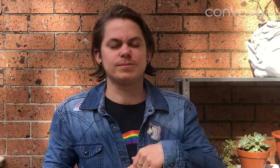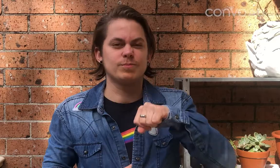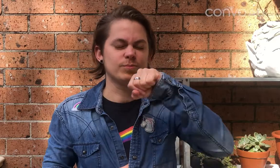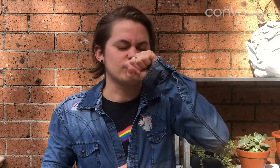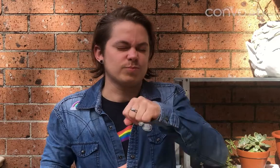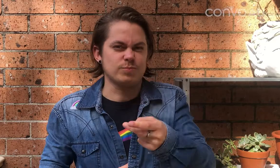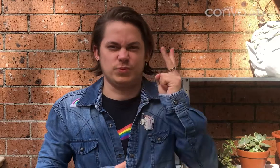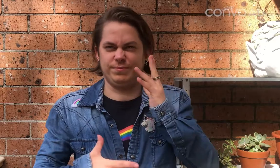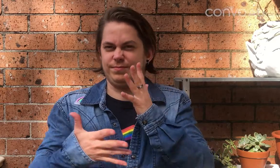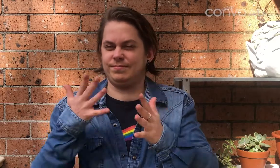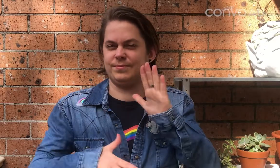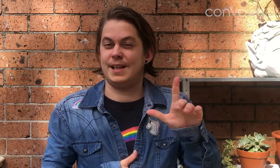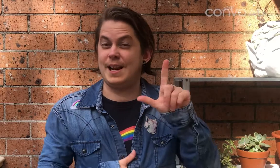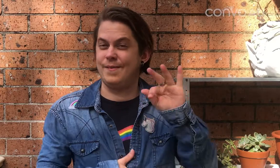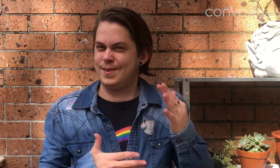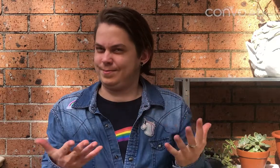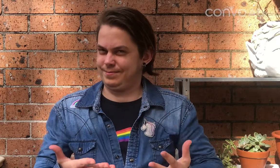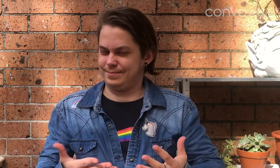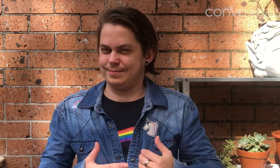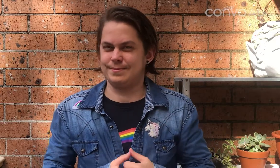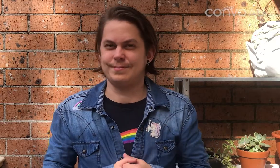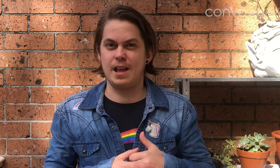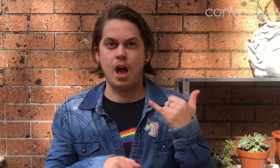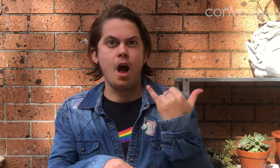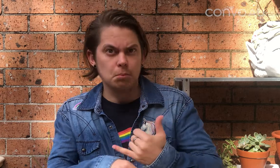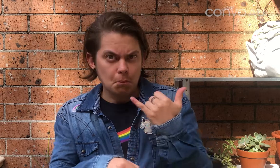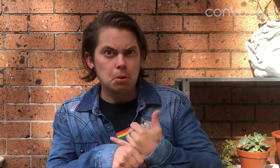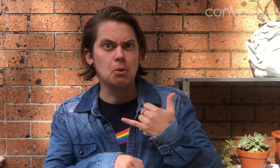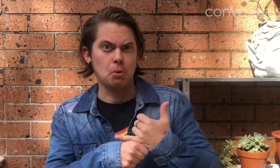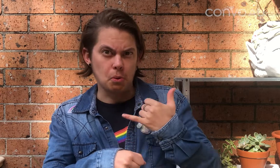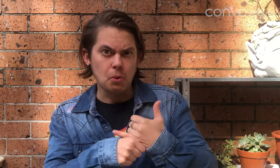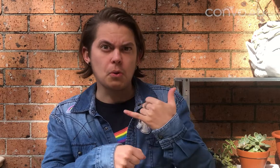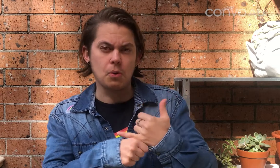I love this sign of LSF more than 'Ah bon' .